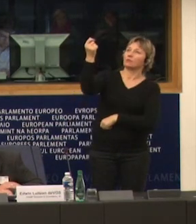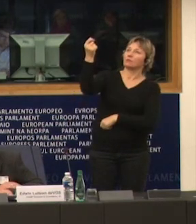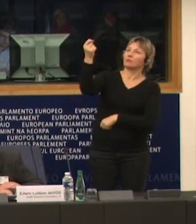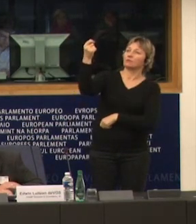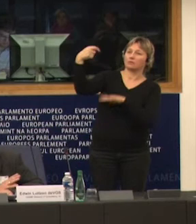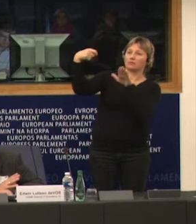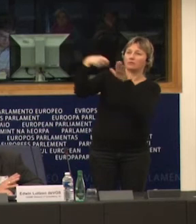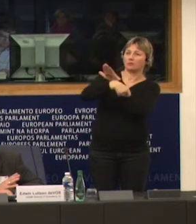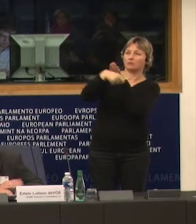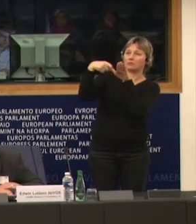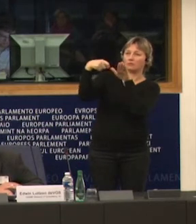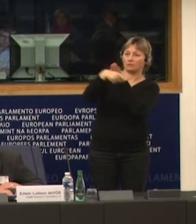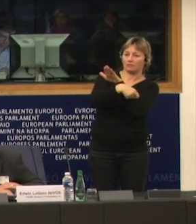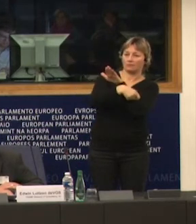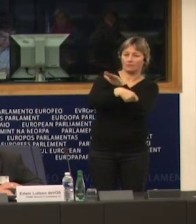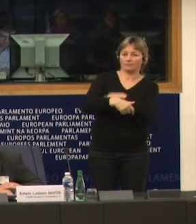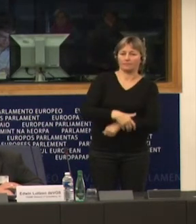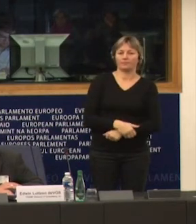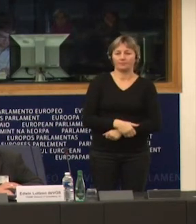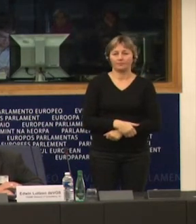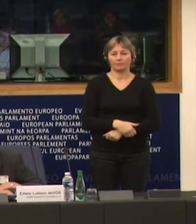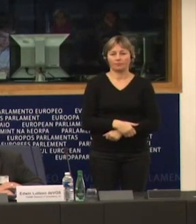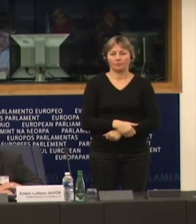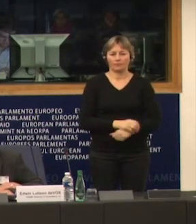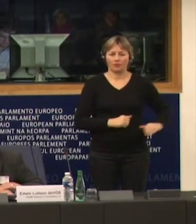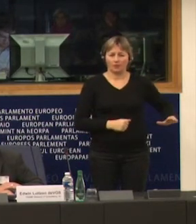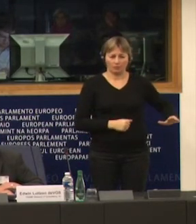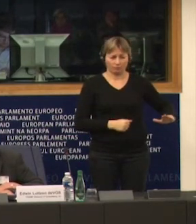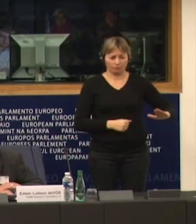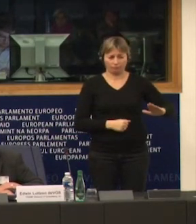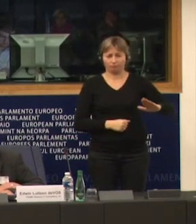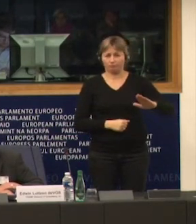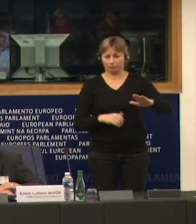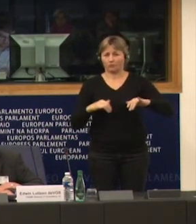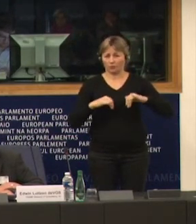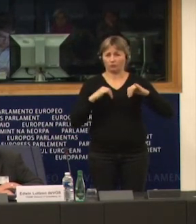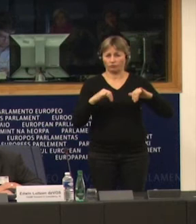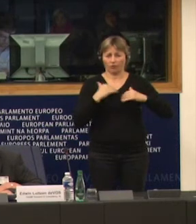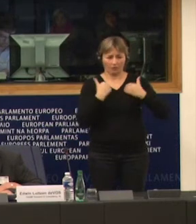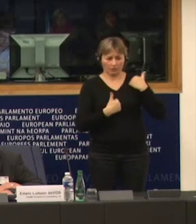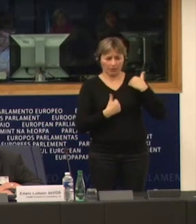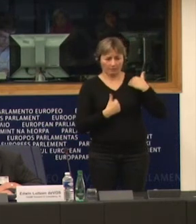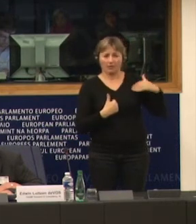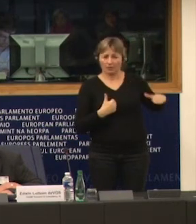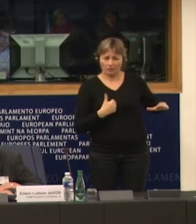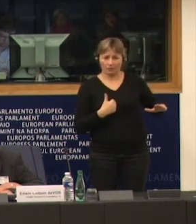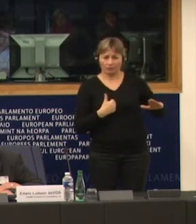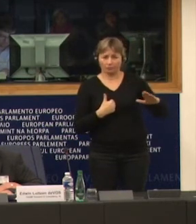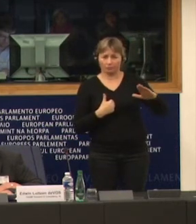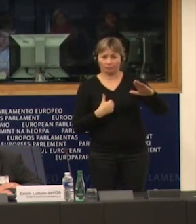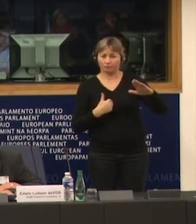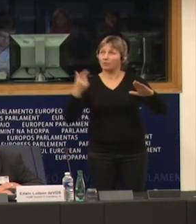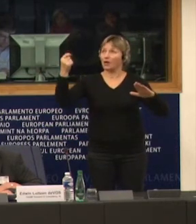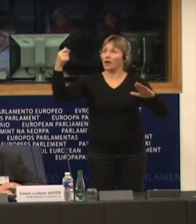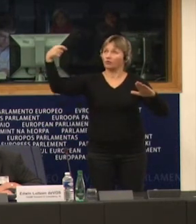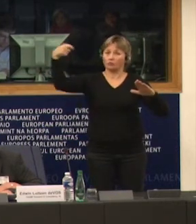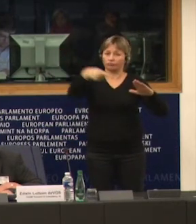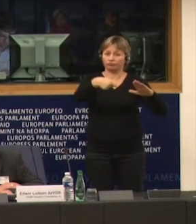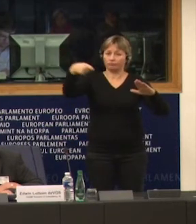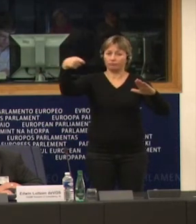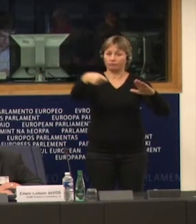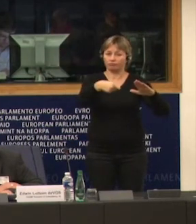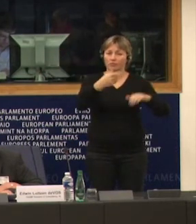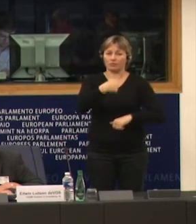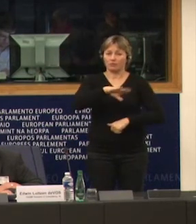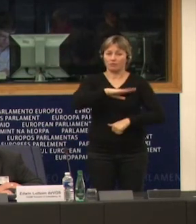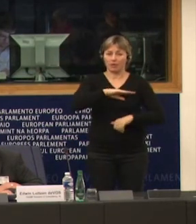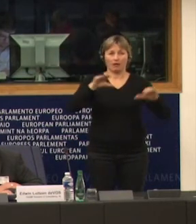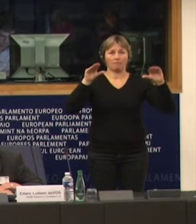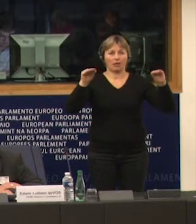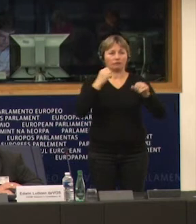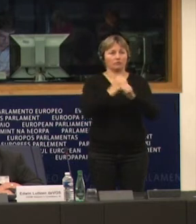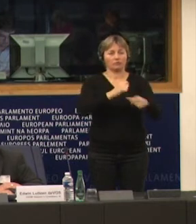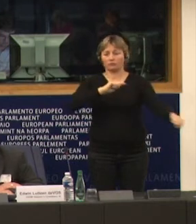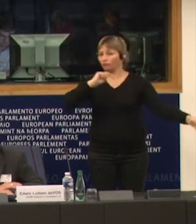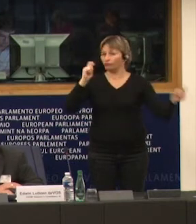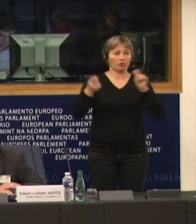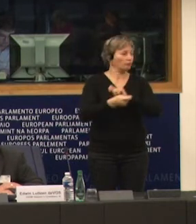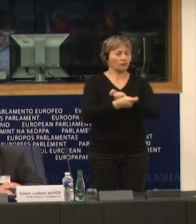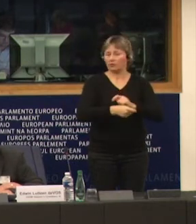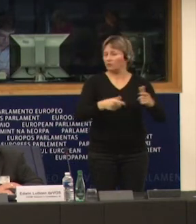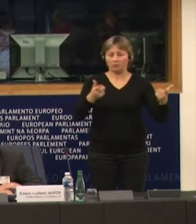Has to do with current employment atterns, with long hours and more intense work. That are not conductive for people with health problems.